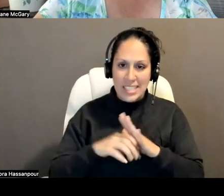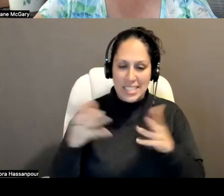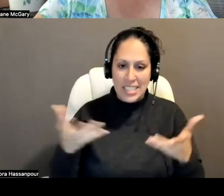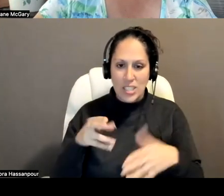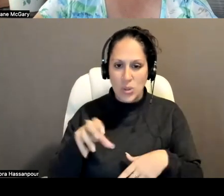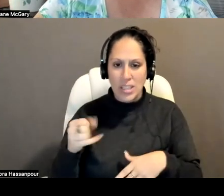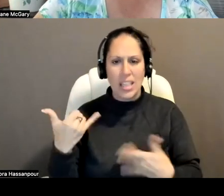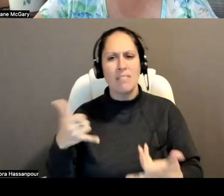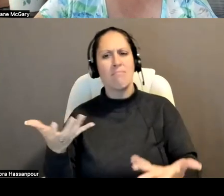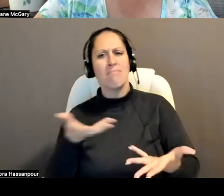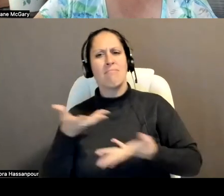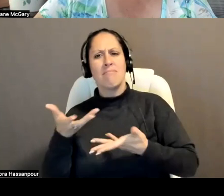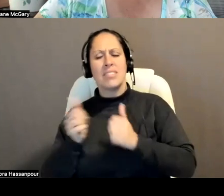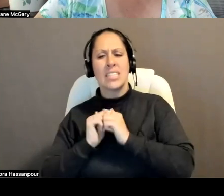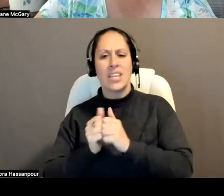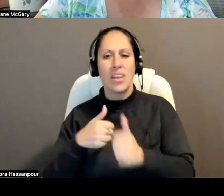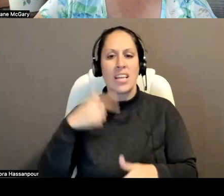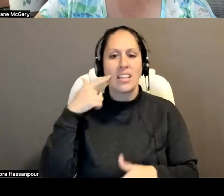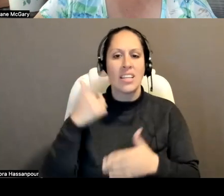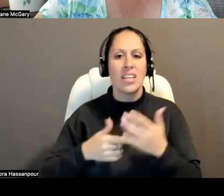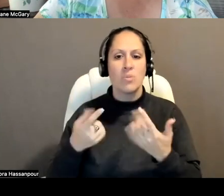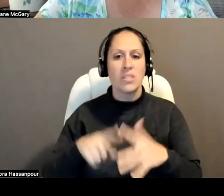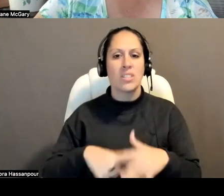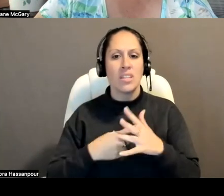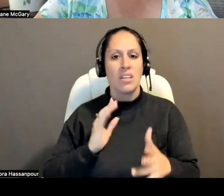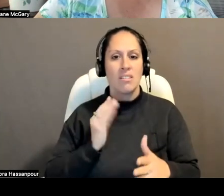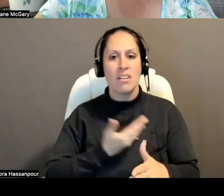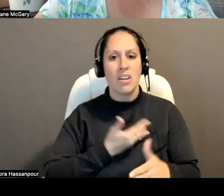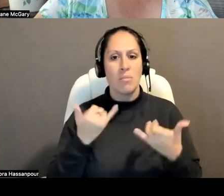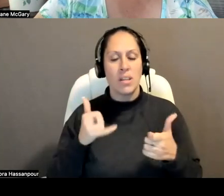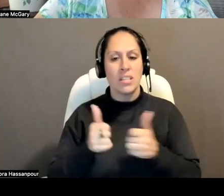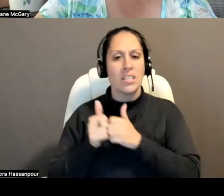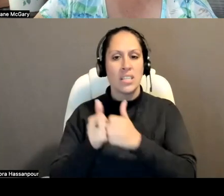something together. So I think that was the start of our playing together. We we didn't